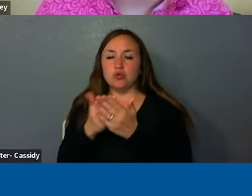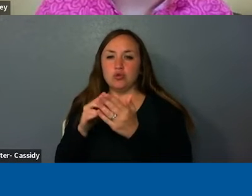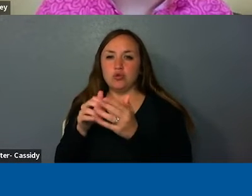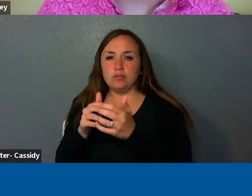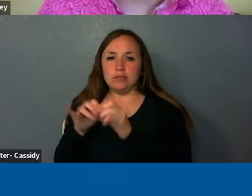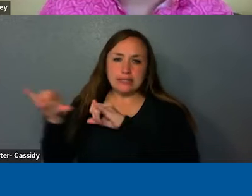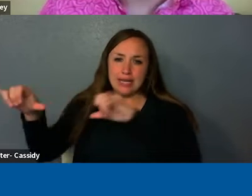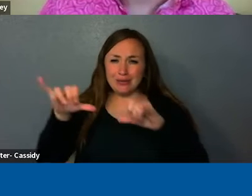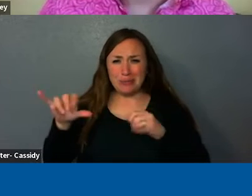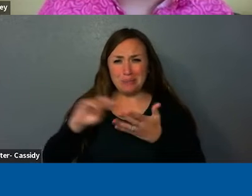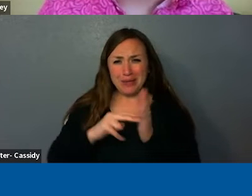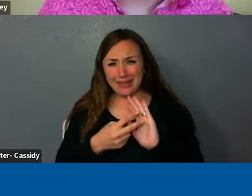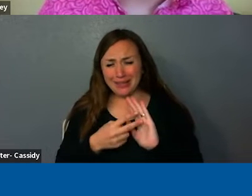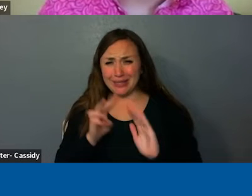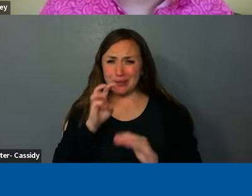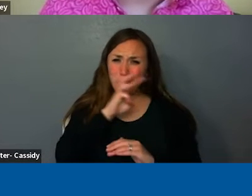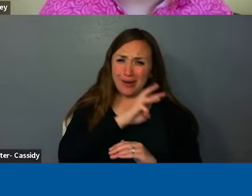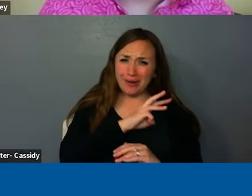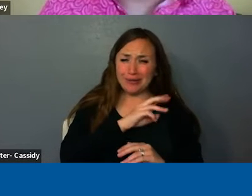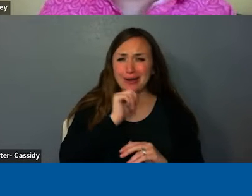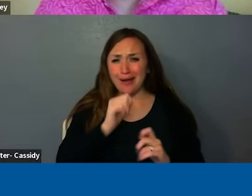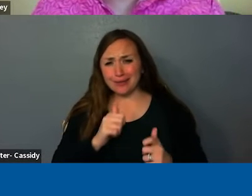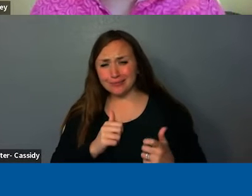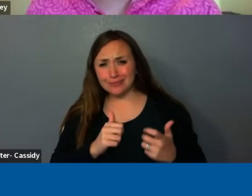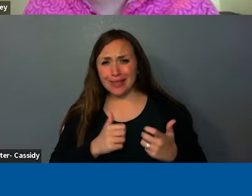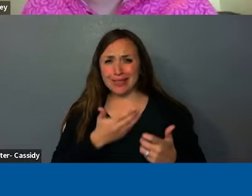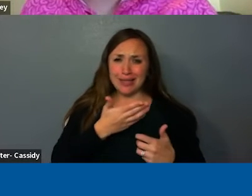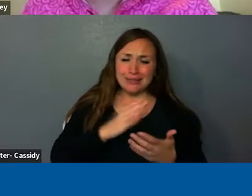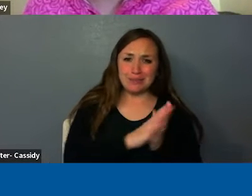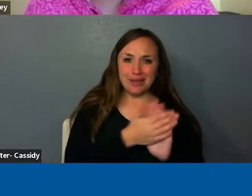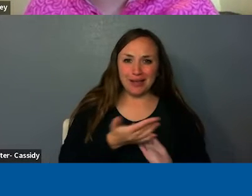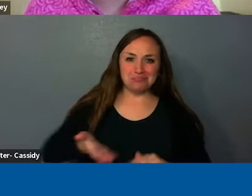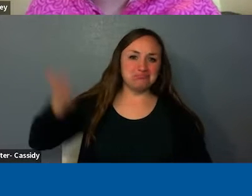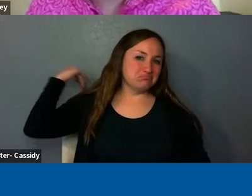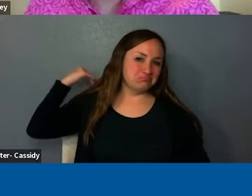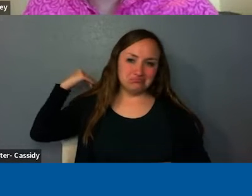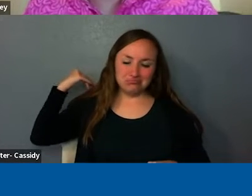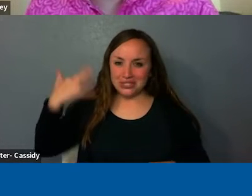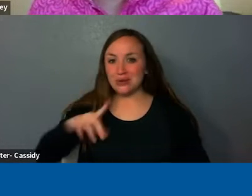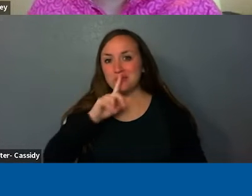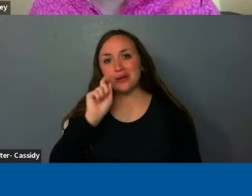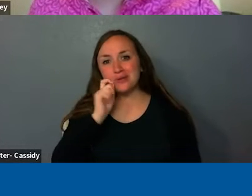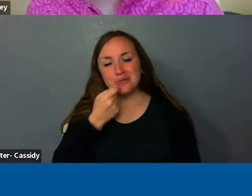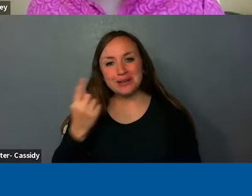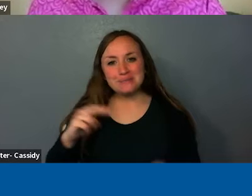and these not quite live code will become a thing of the past, which is really cool because it means somebody can pick the browser